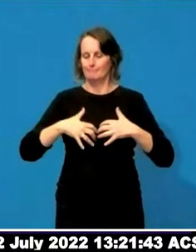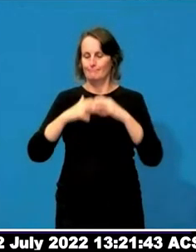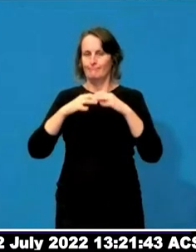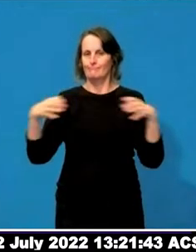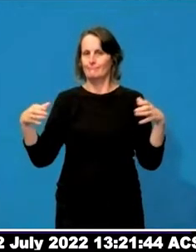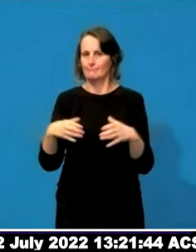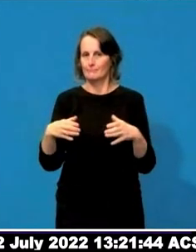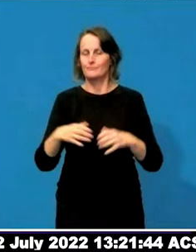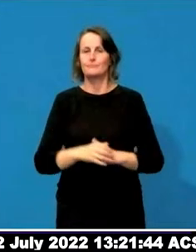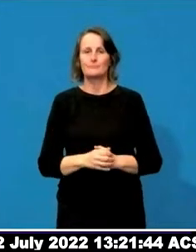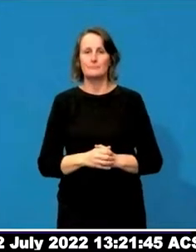From the members.